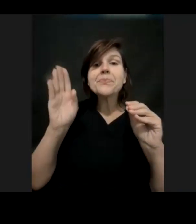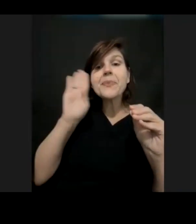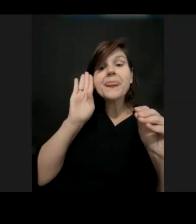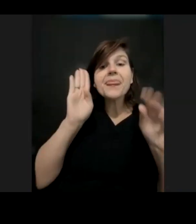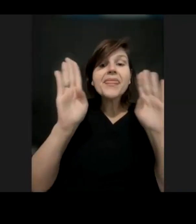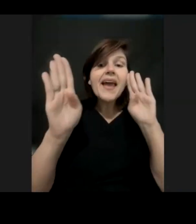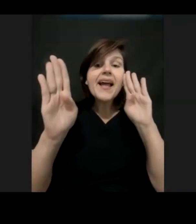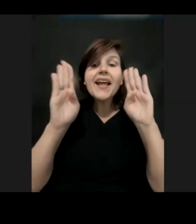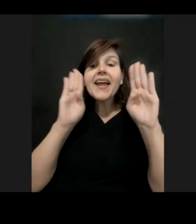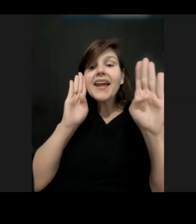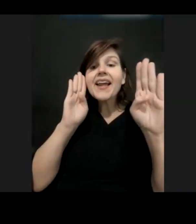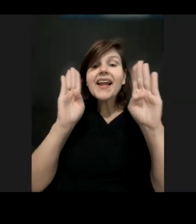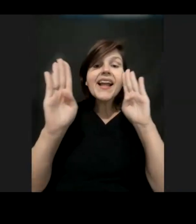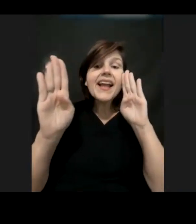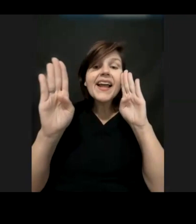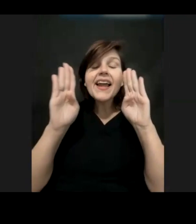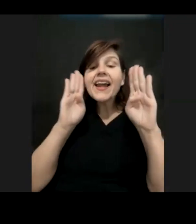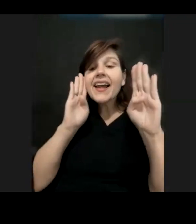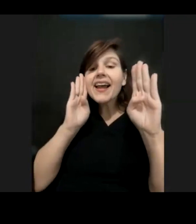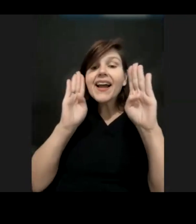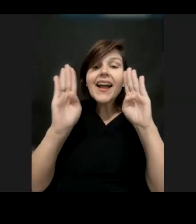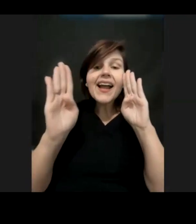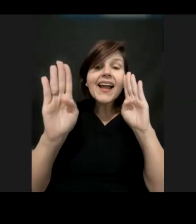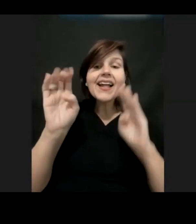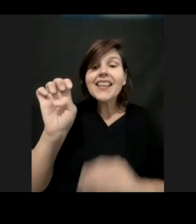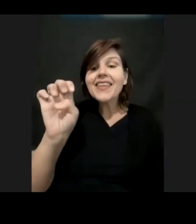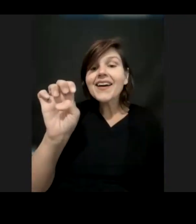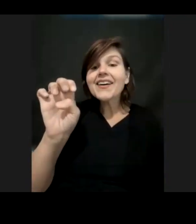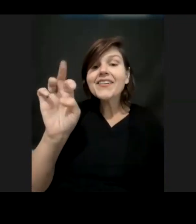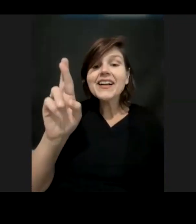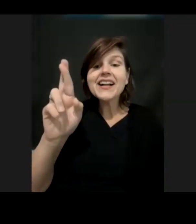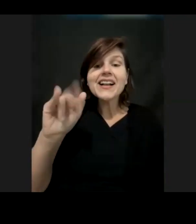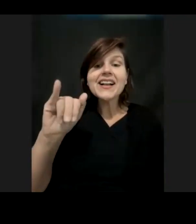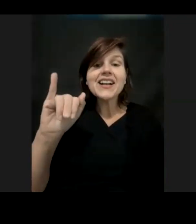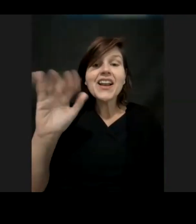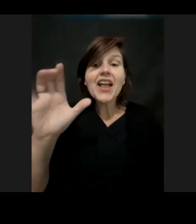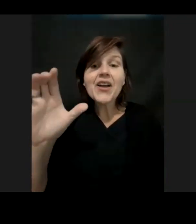Eric, Eric, hello, Eric!